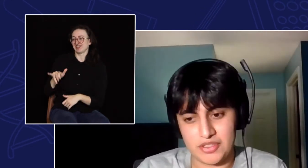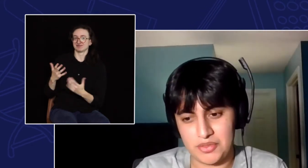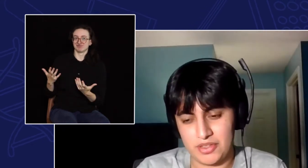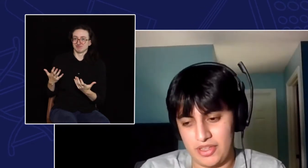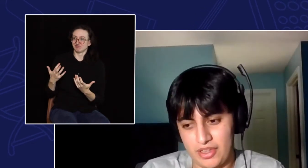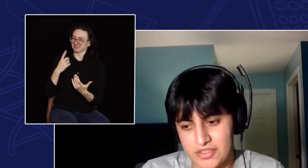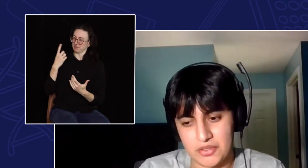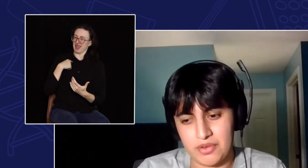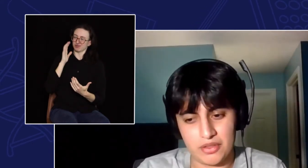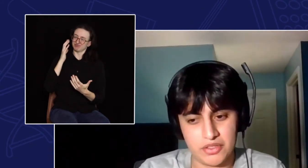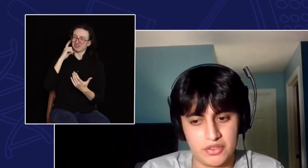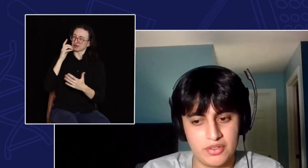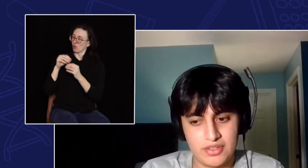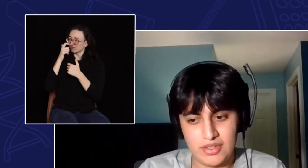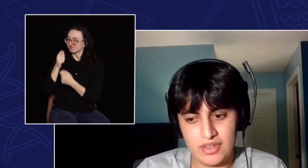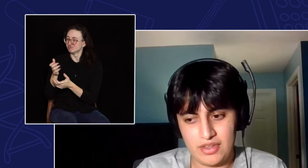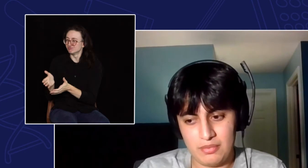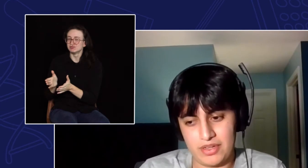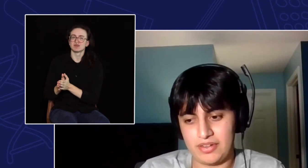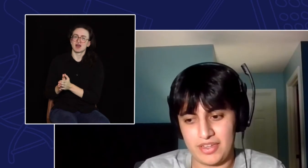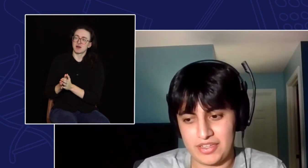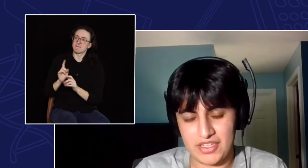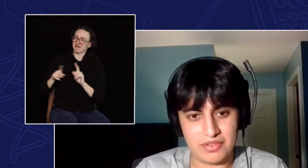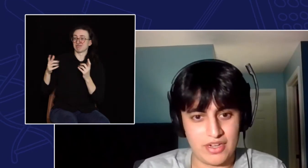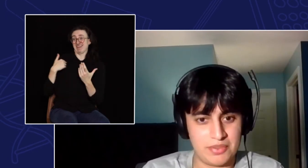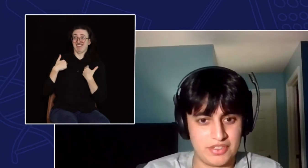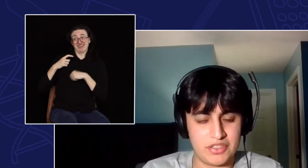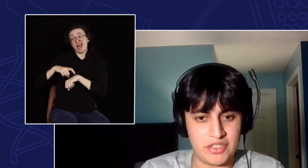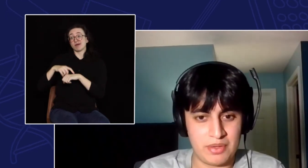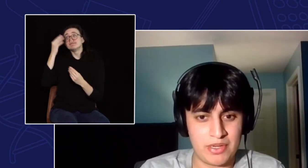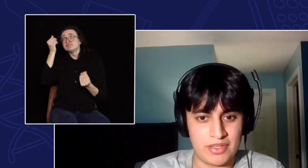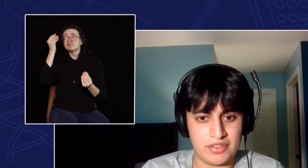that’s what I would rather do. But I guess I have time to change my mind.